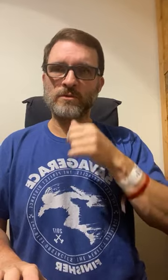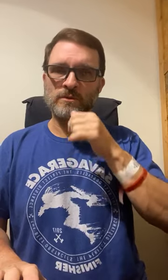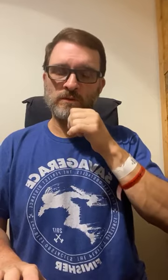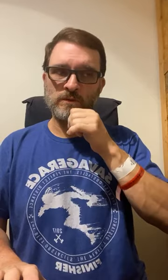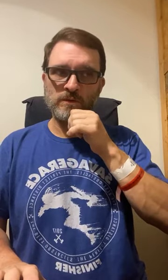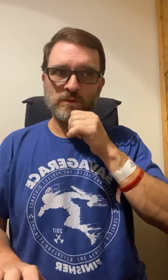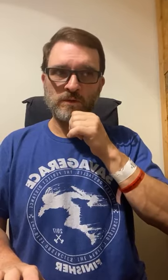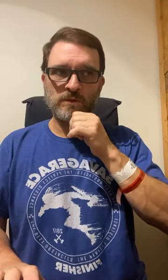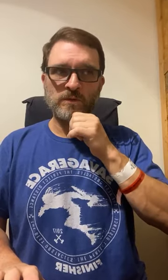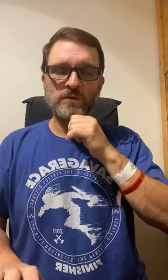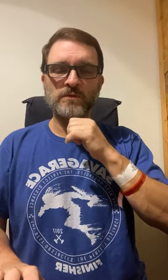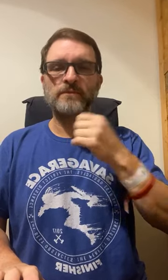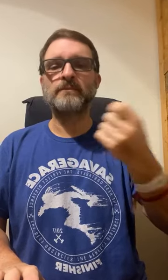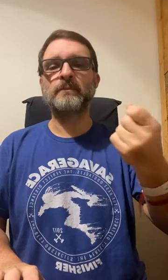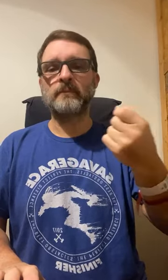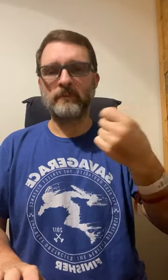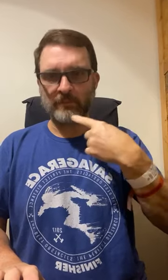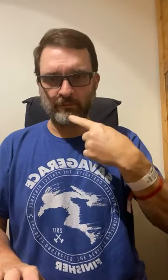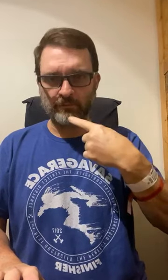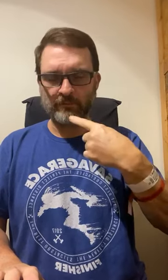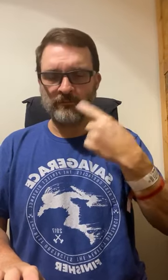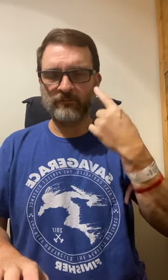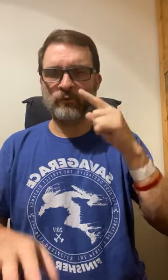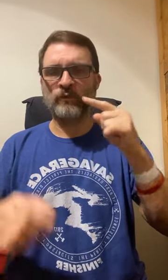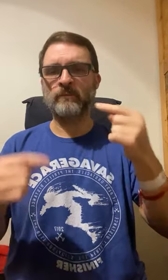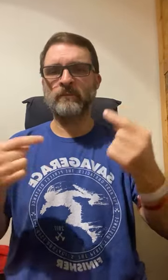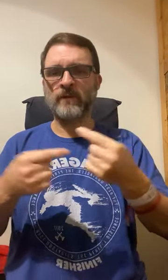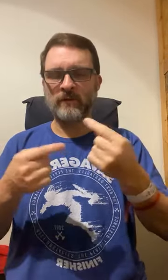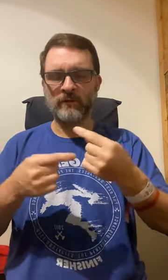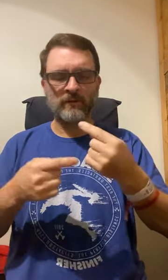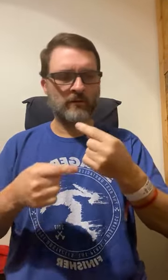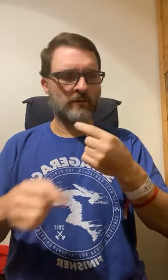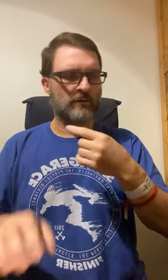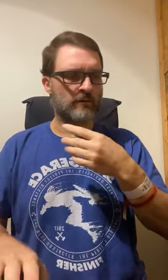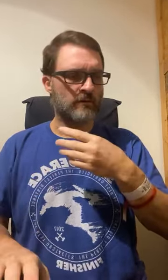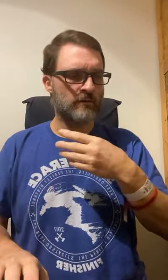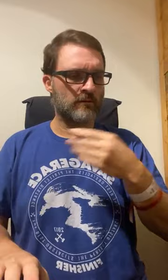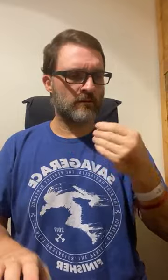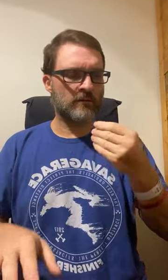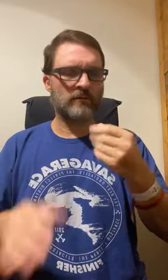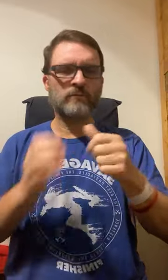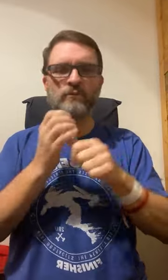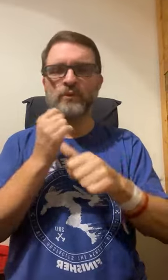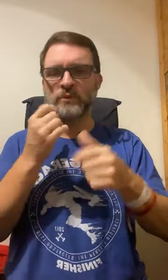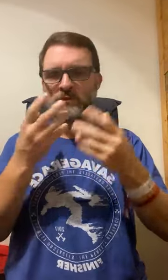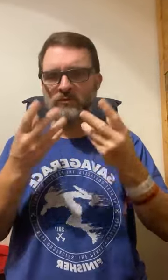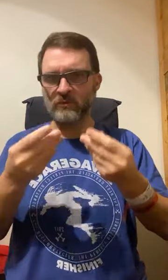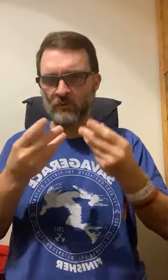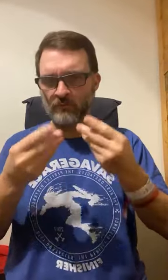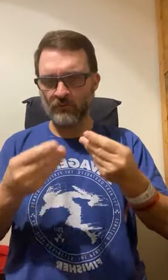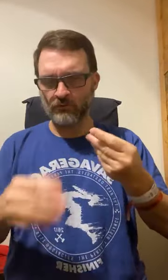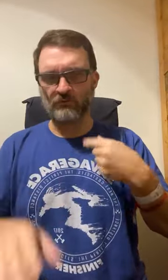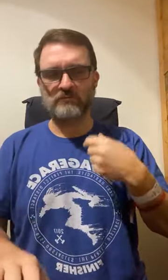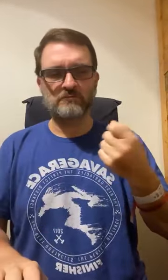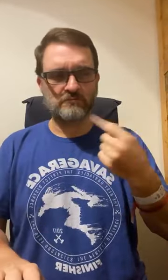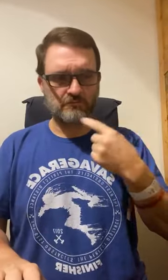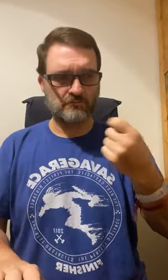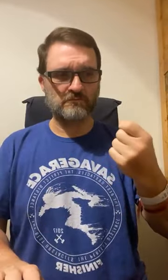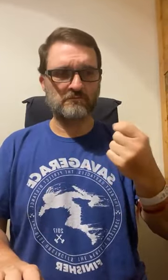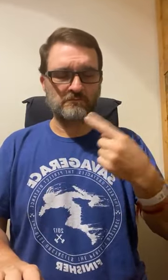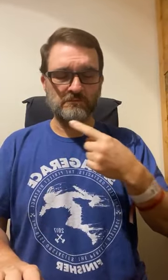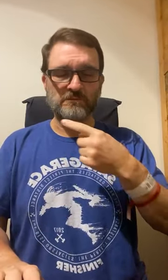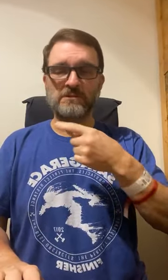I went ahead and took the pill for the pain and stool softener.I took them both.